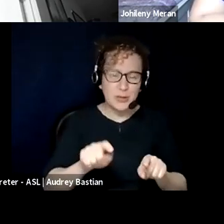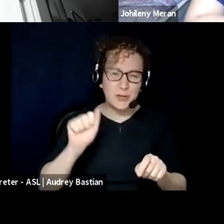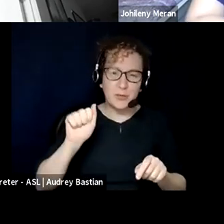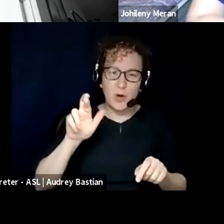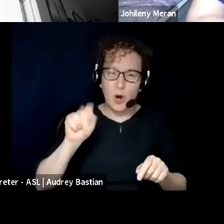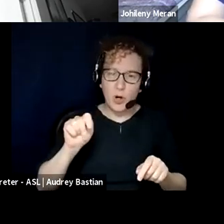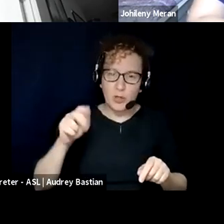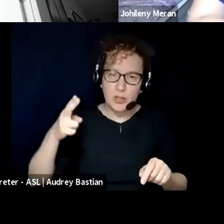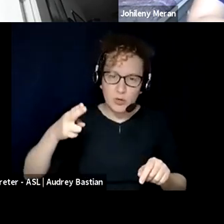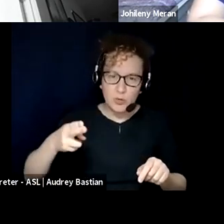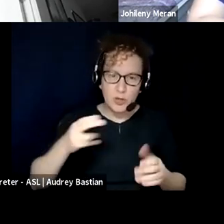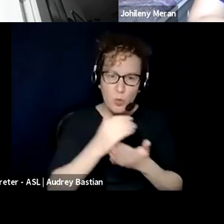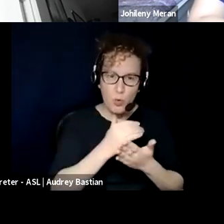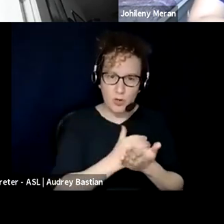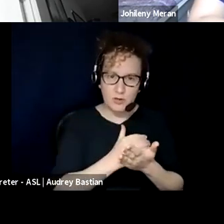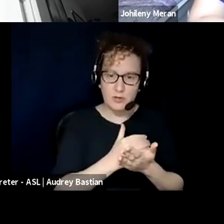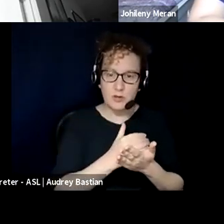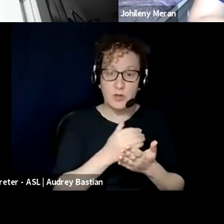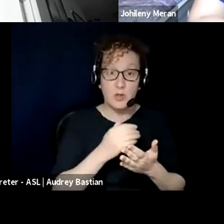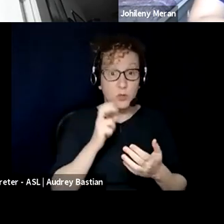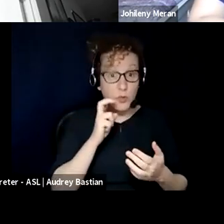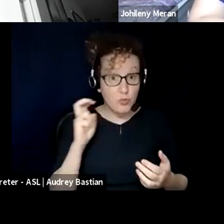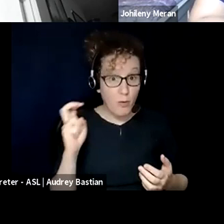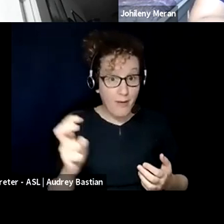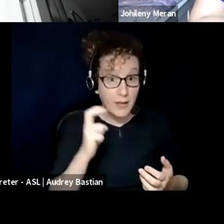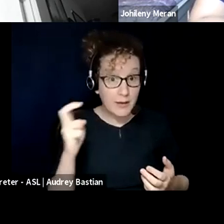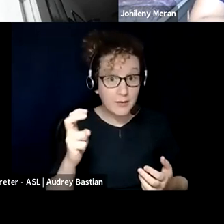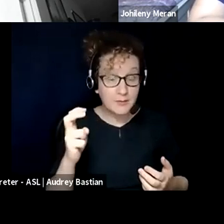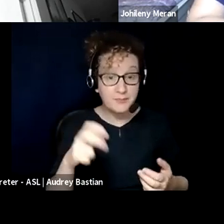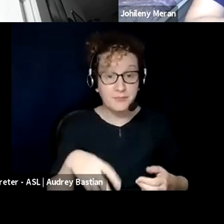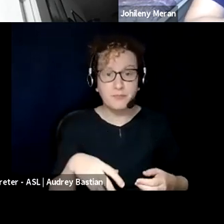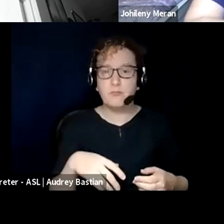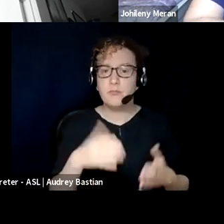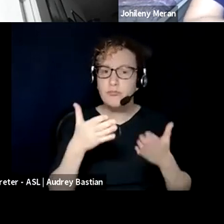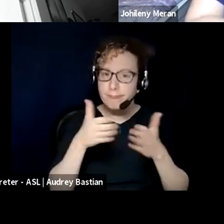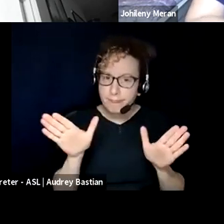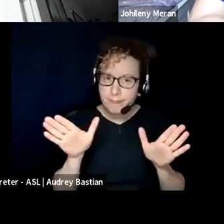where we would go traveling. And I think in general when there is an over